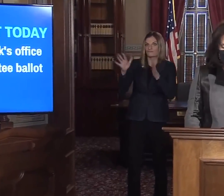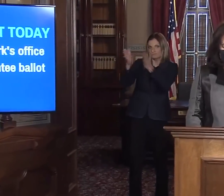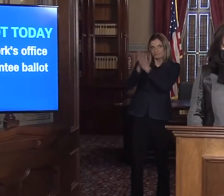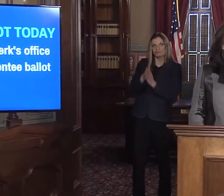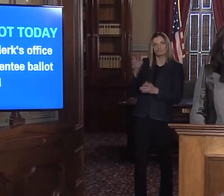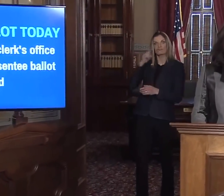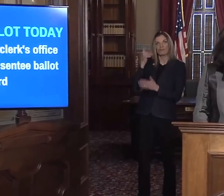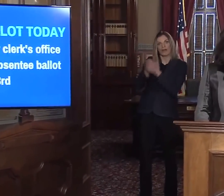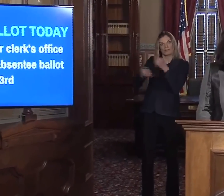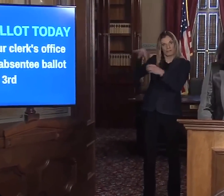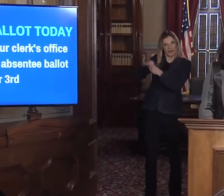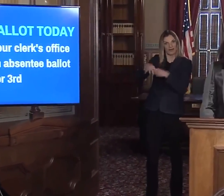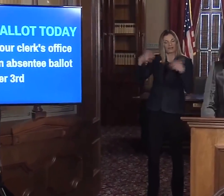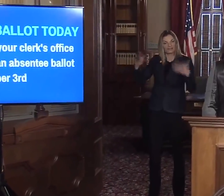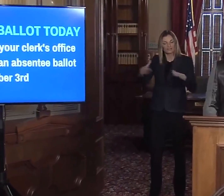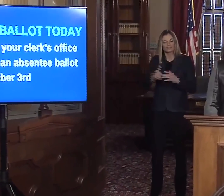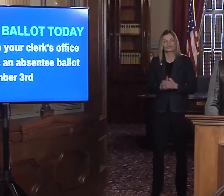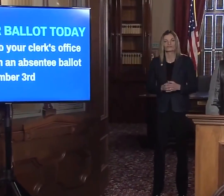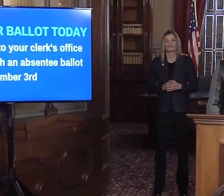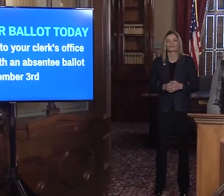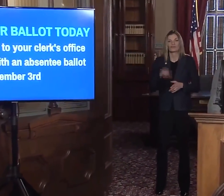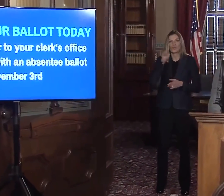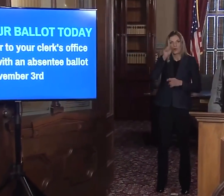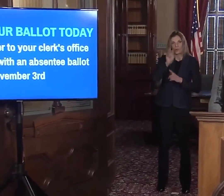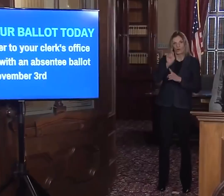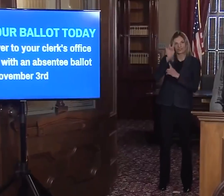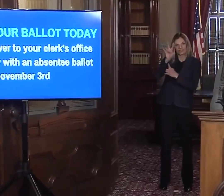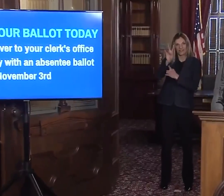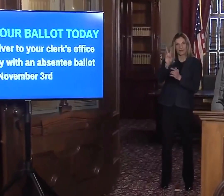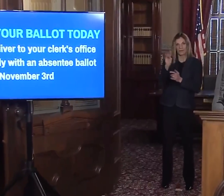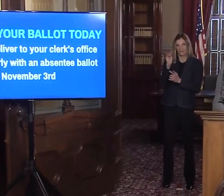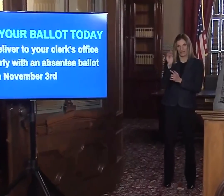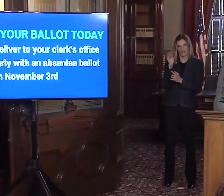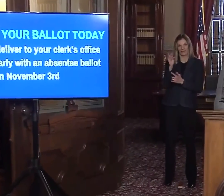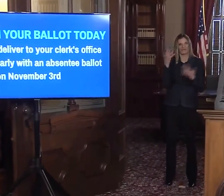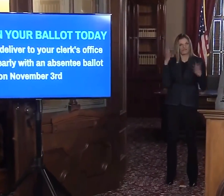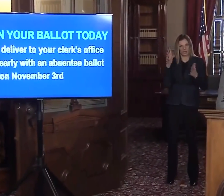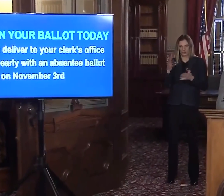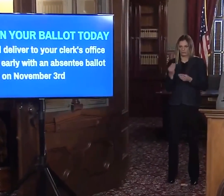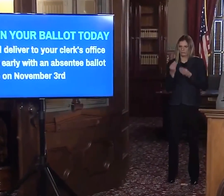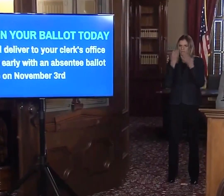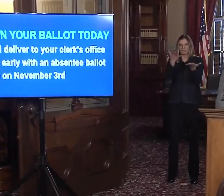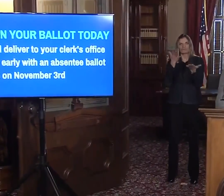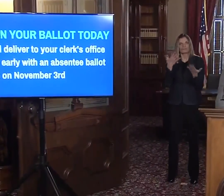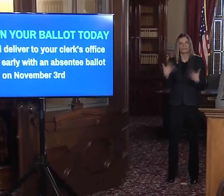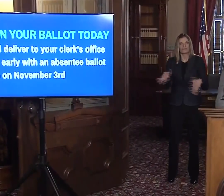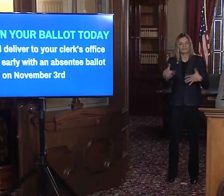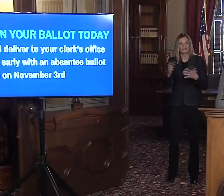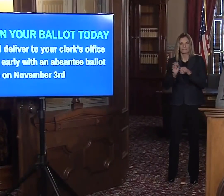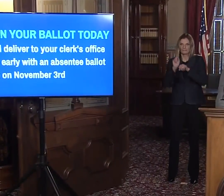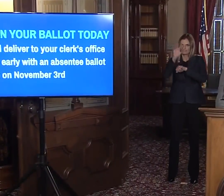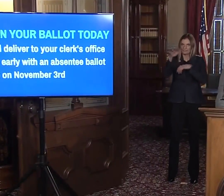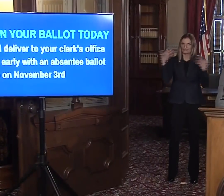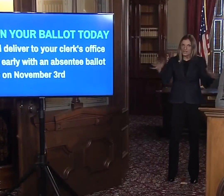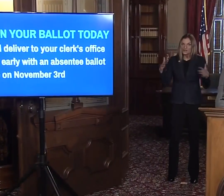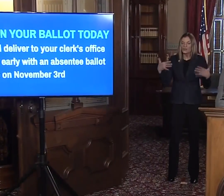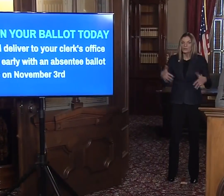BENSON ANNOUNCED THAT OVER 3 MILLION MICHIGANERS HAVE REQUESTED A BALLOT. AS OF LAST NIGHT MORE THAN